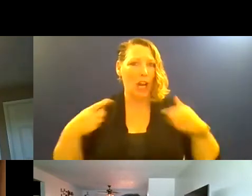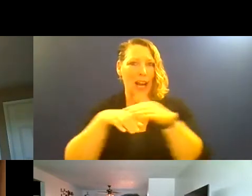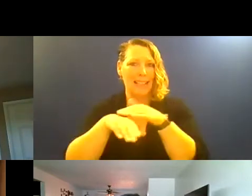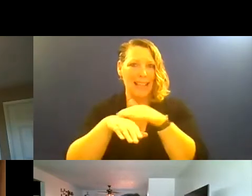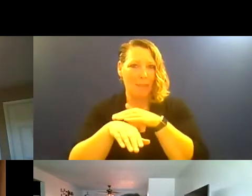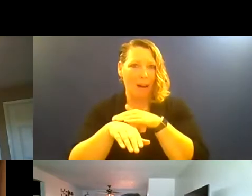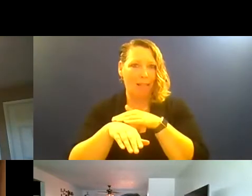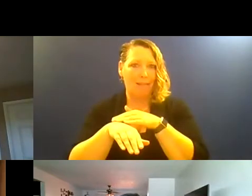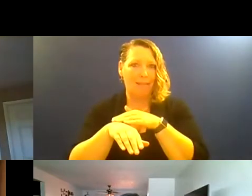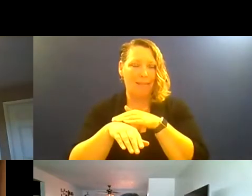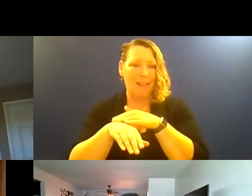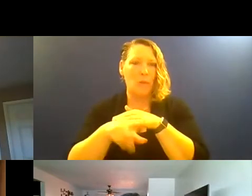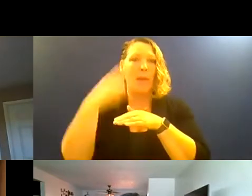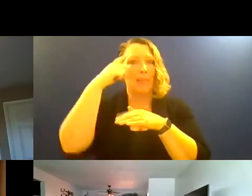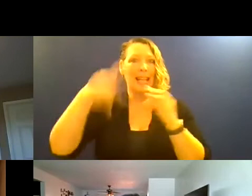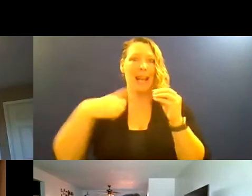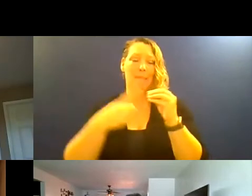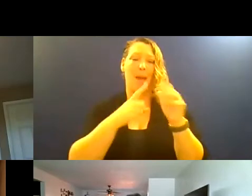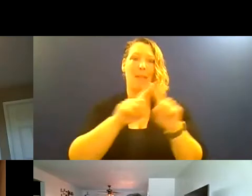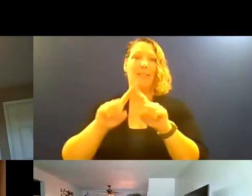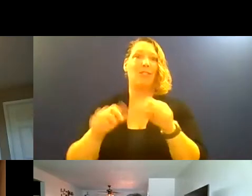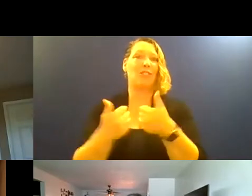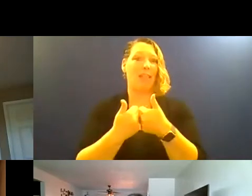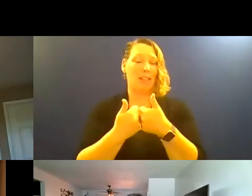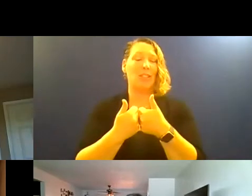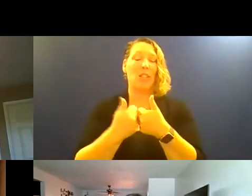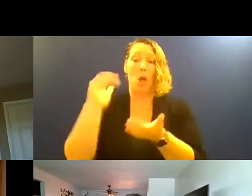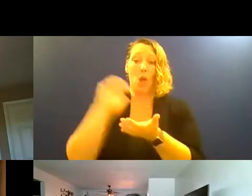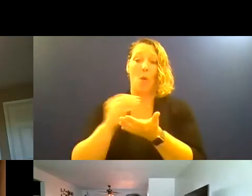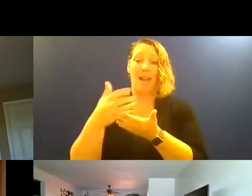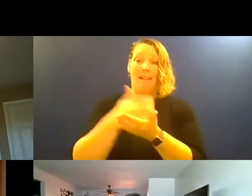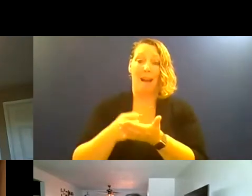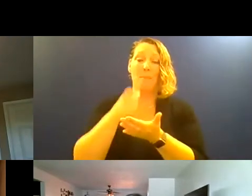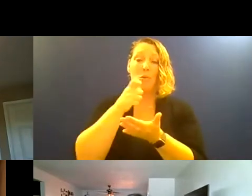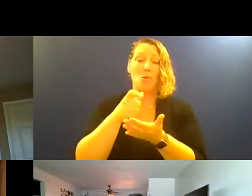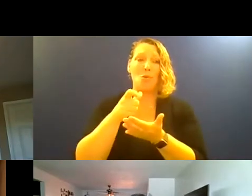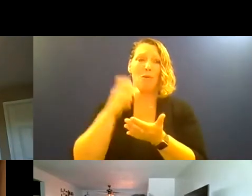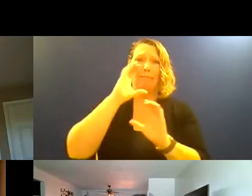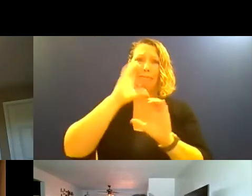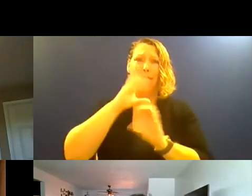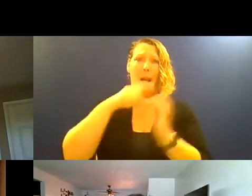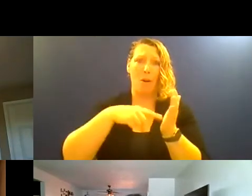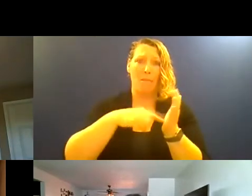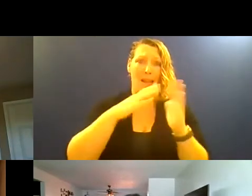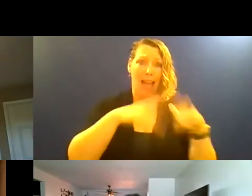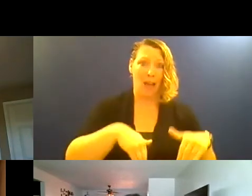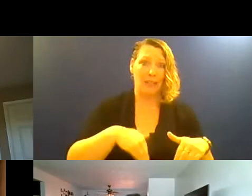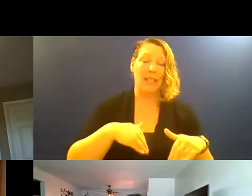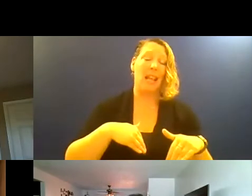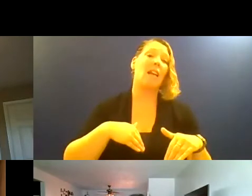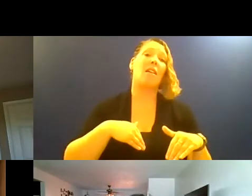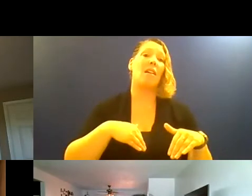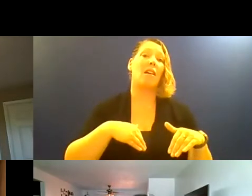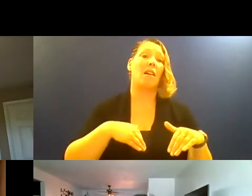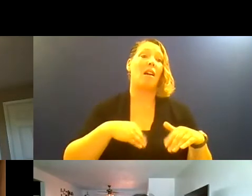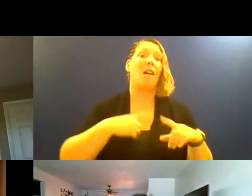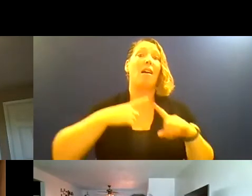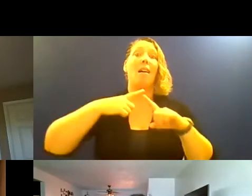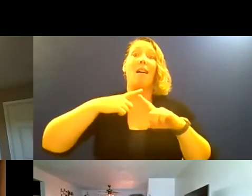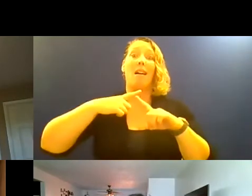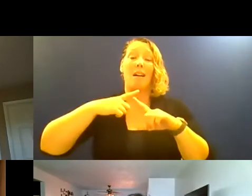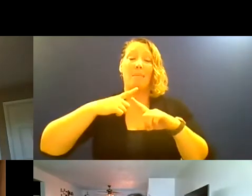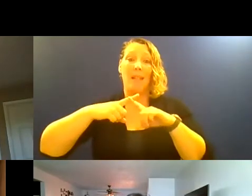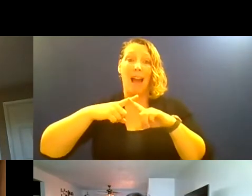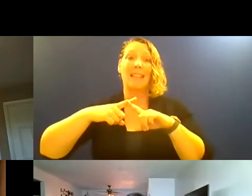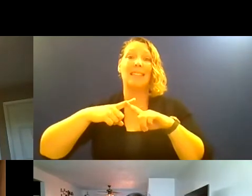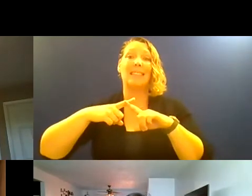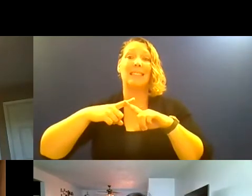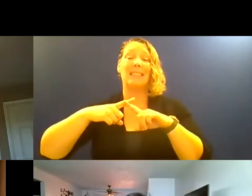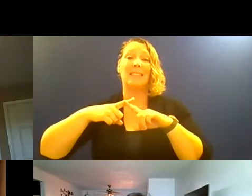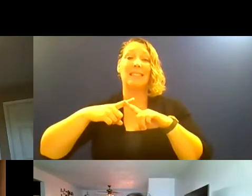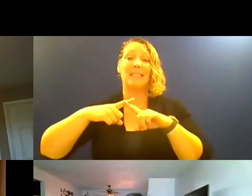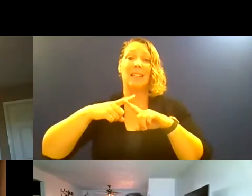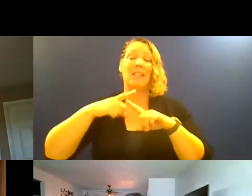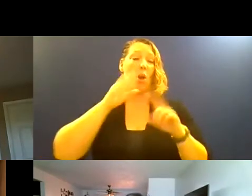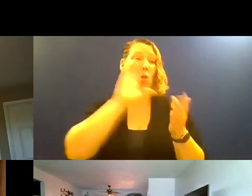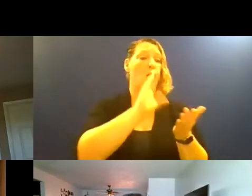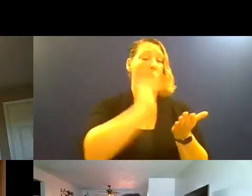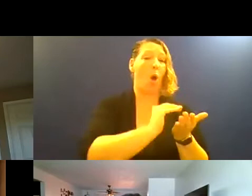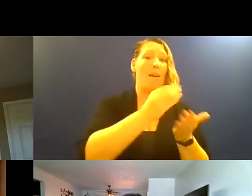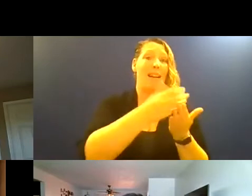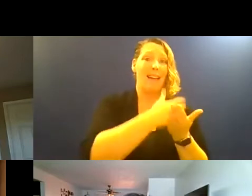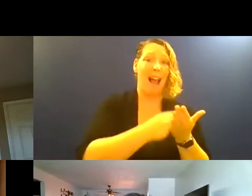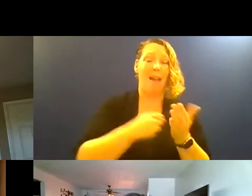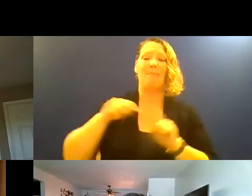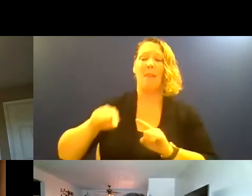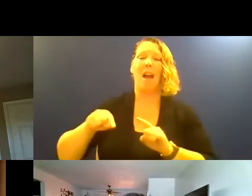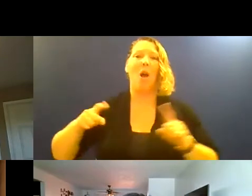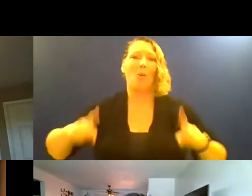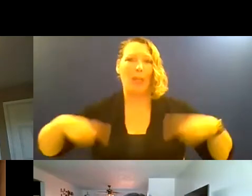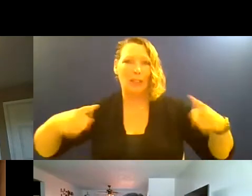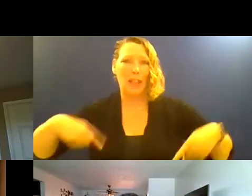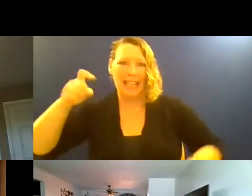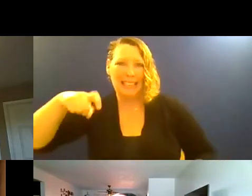Right, so you think about the challenges as a low income person to find affordable housing, and then you, you when you look at that at the intersection of what it means to be a low income person who needs a wheelchair accessible living space, think about